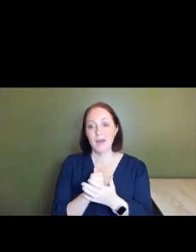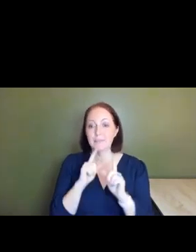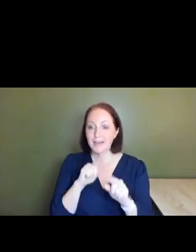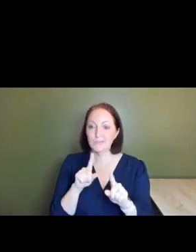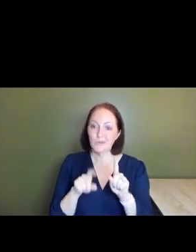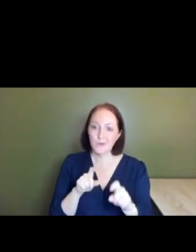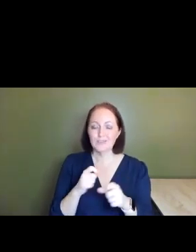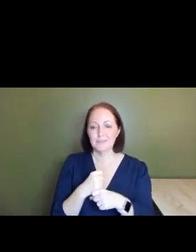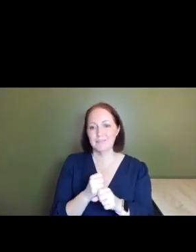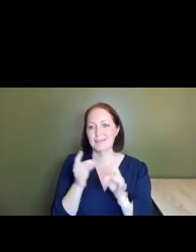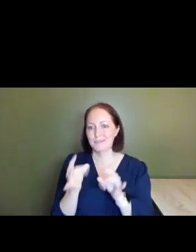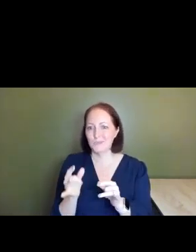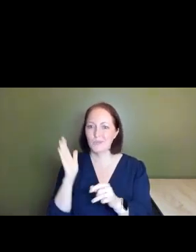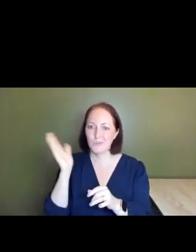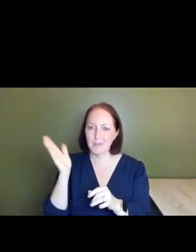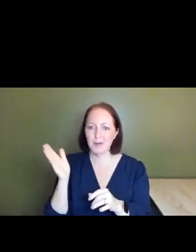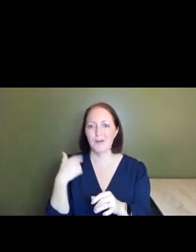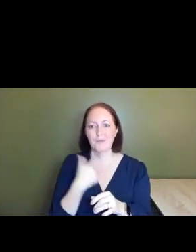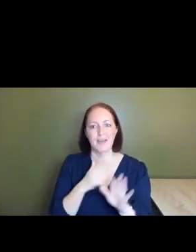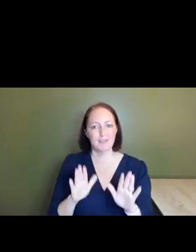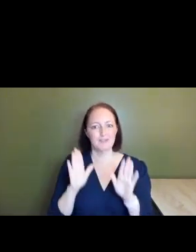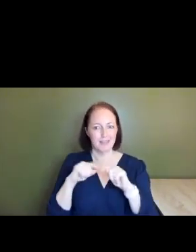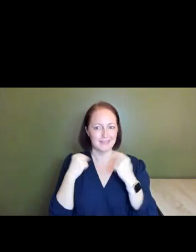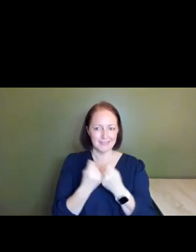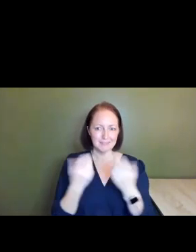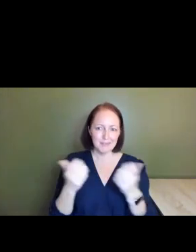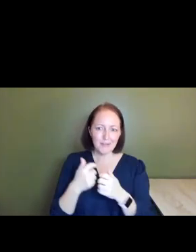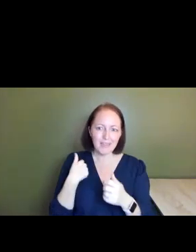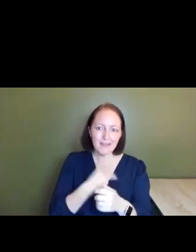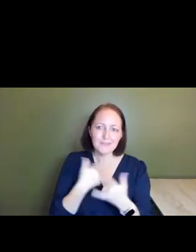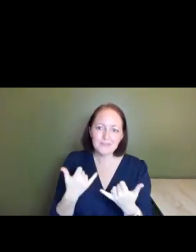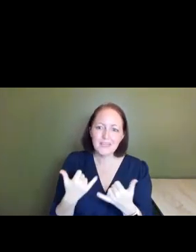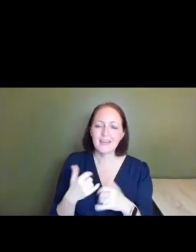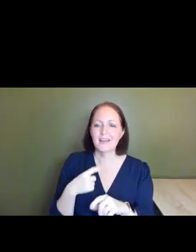this webinar run smoothly we have a great team here with us today from the Opportunities